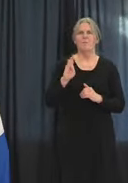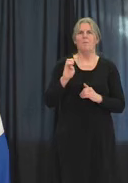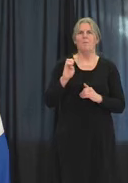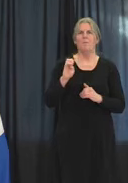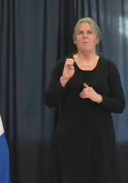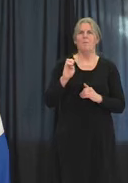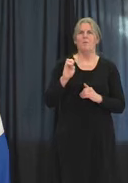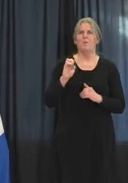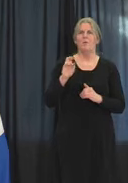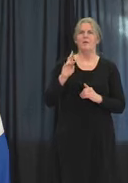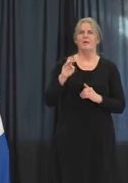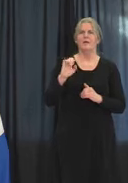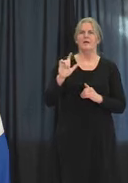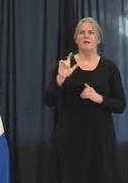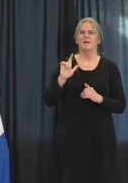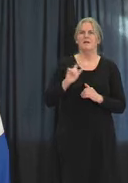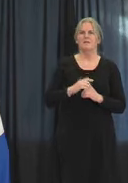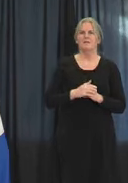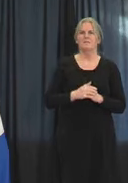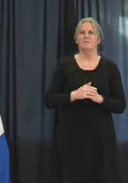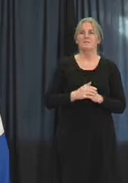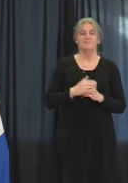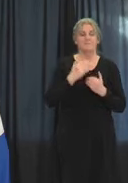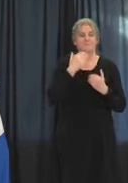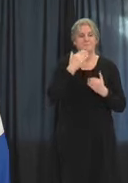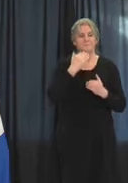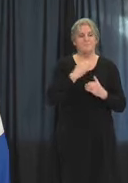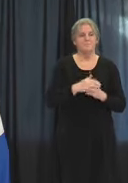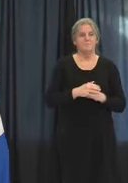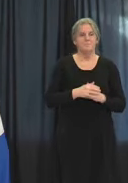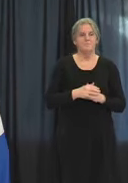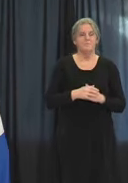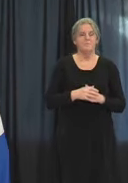question. Reporter: